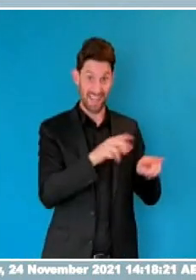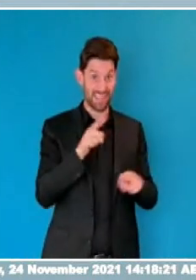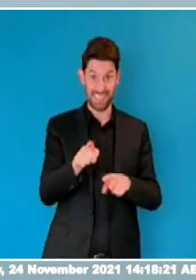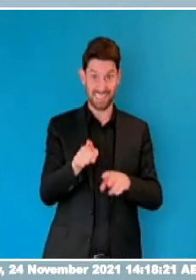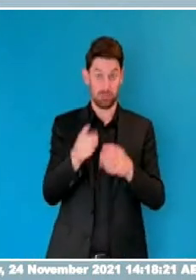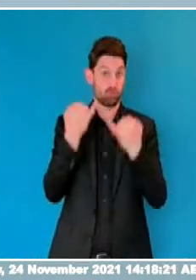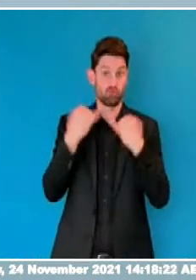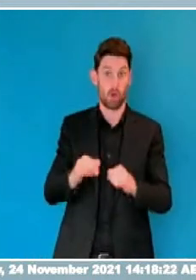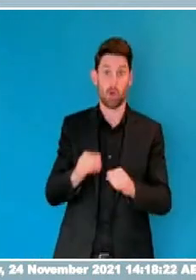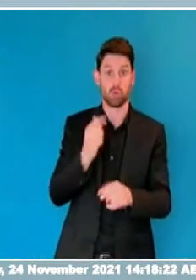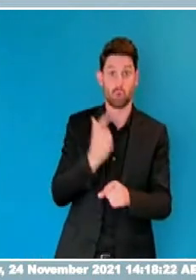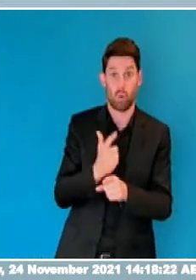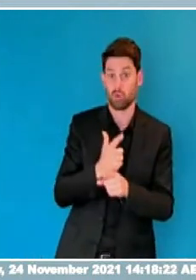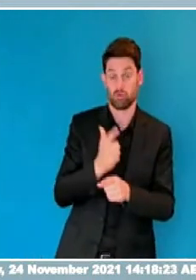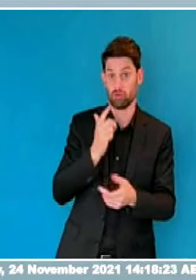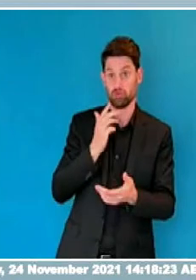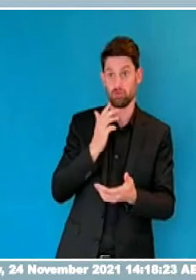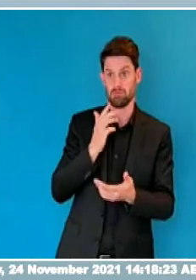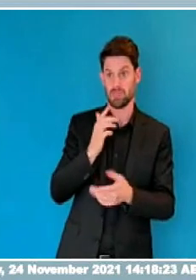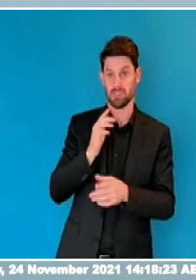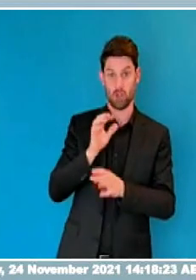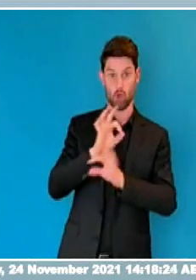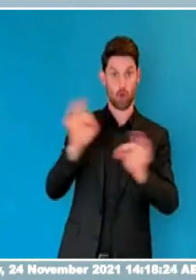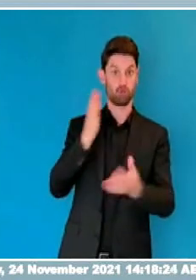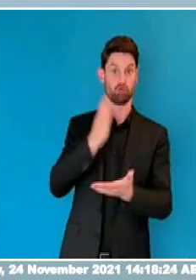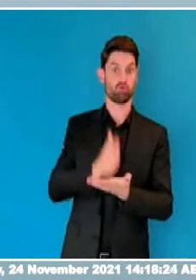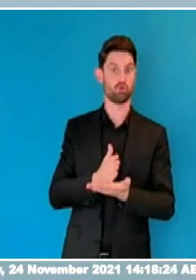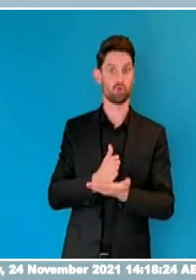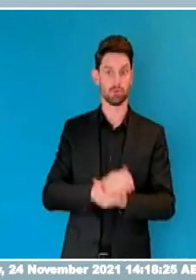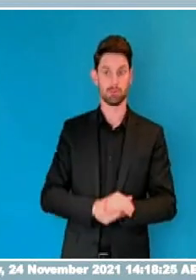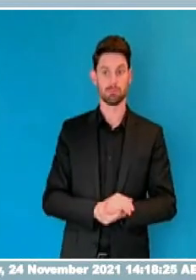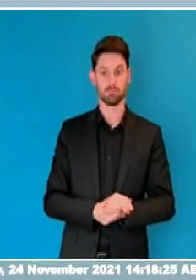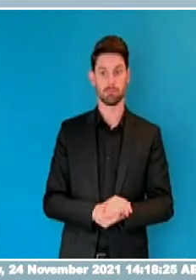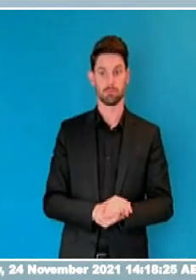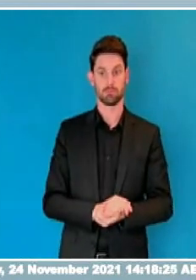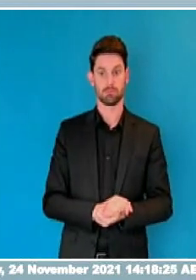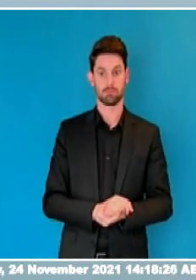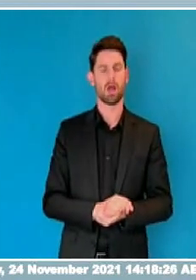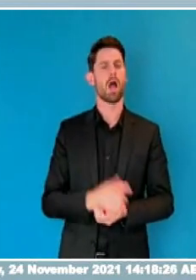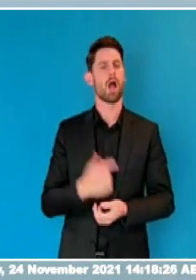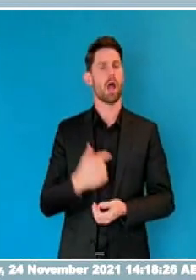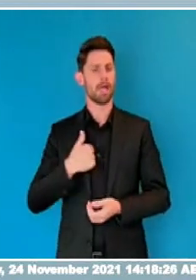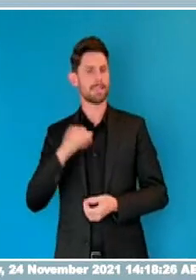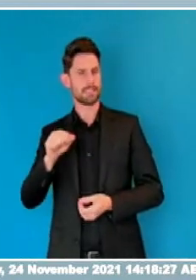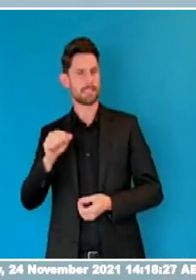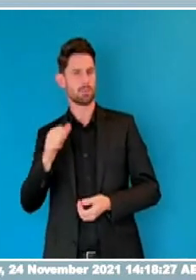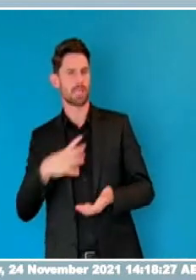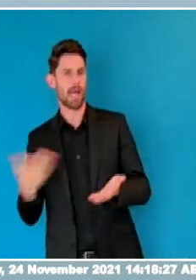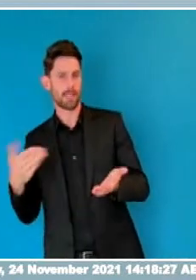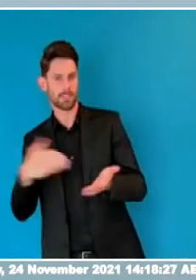Sorry, Ms Bekis, did you want to add to that? Yes, Ms Eastman, I just wanted to confer with Ms Weston.